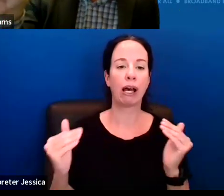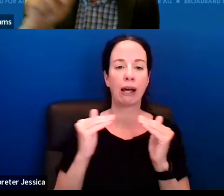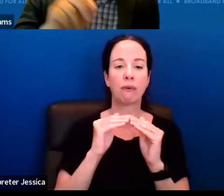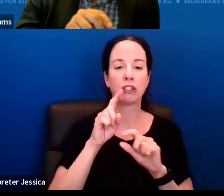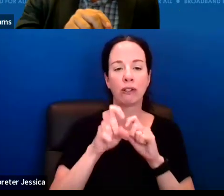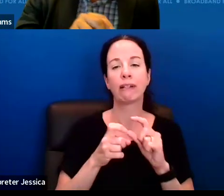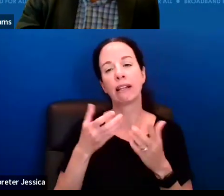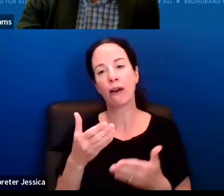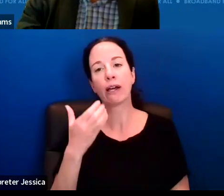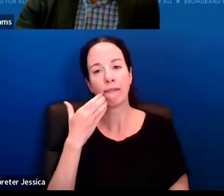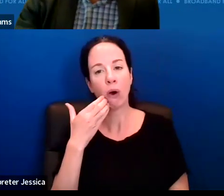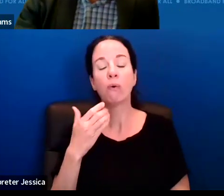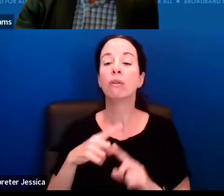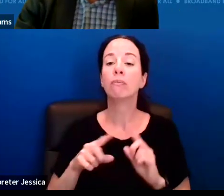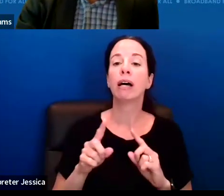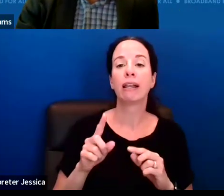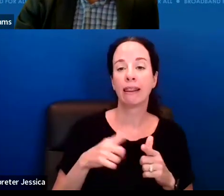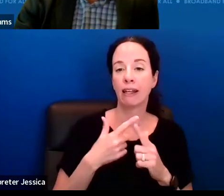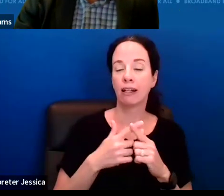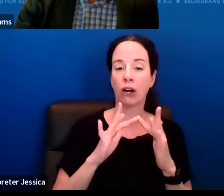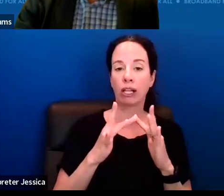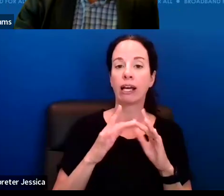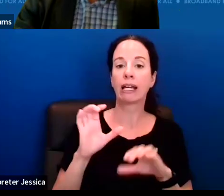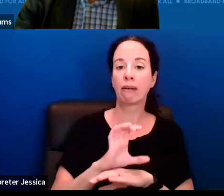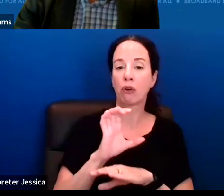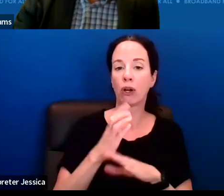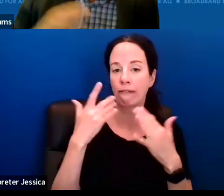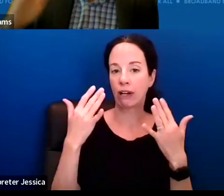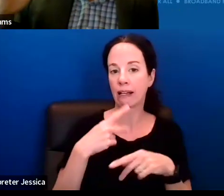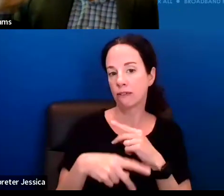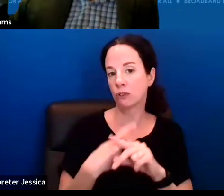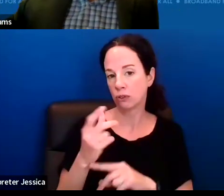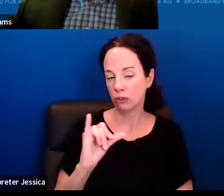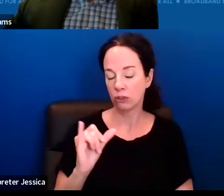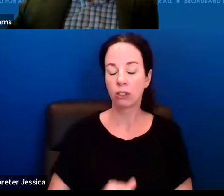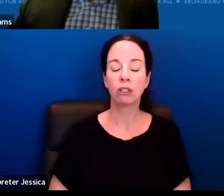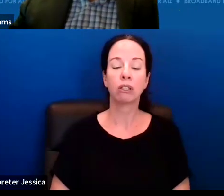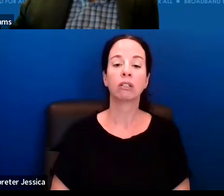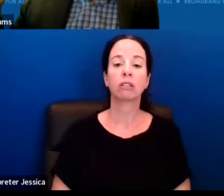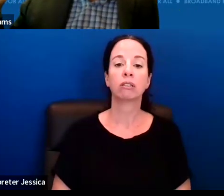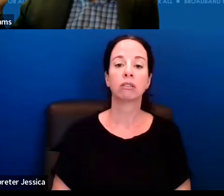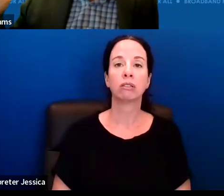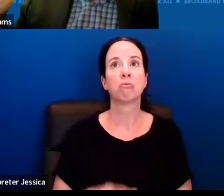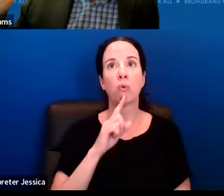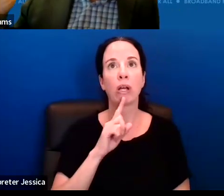but then an online computer-friendly version. You know, that's really trying to get rolling, or not